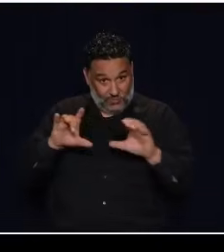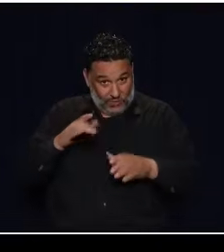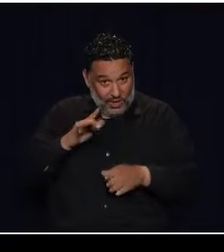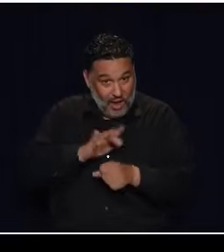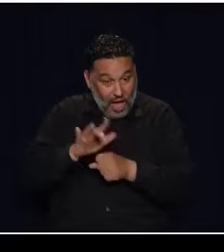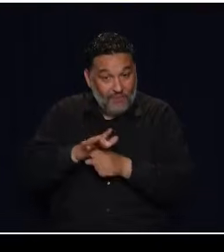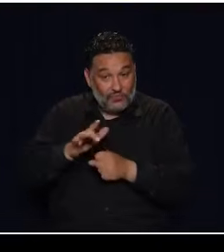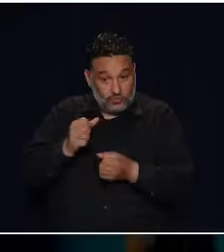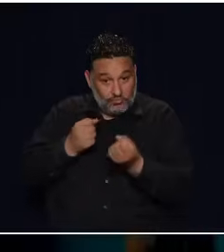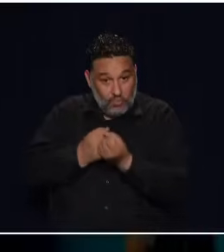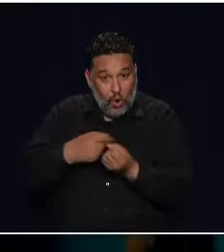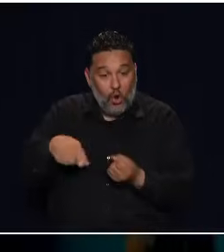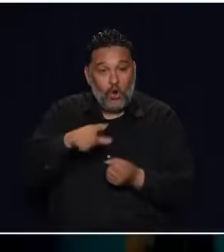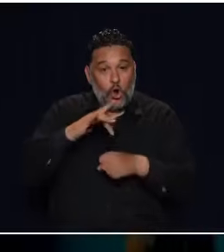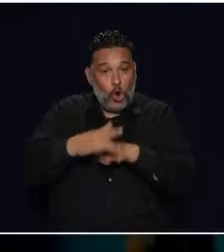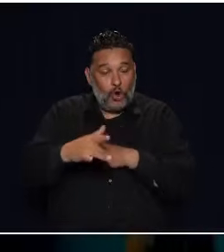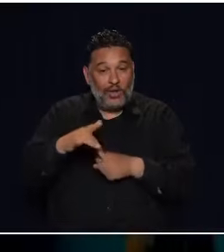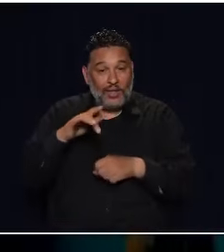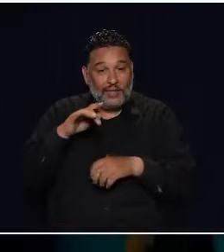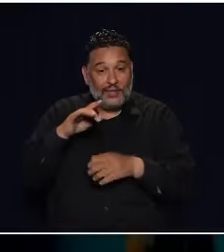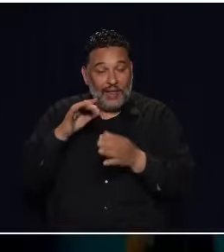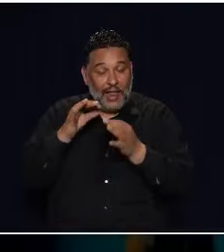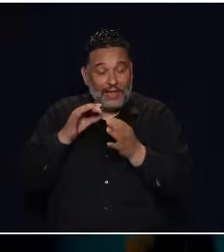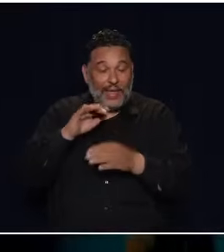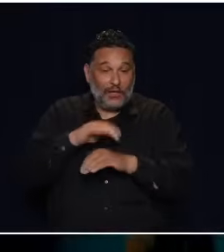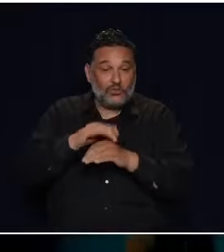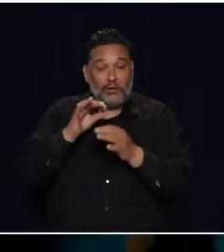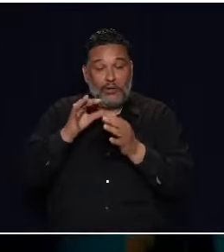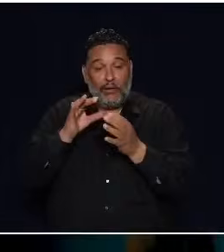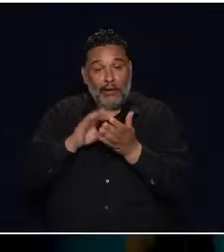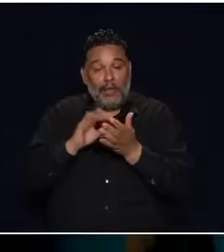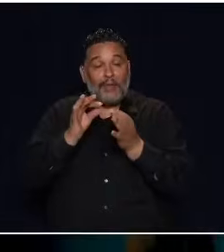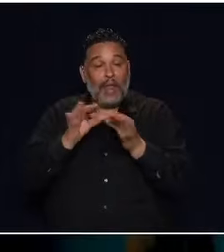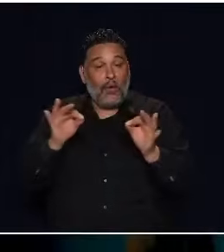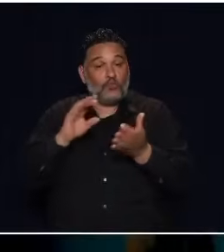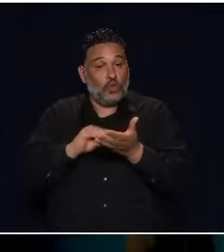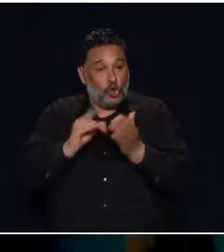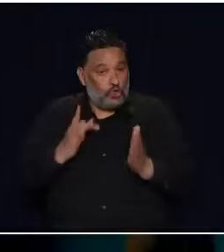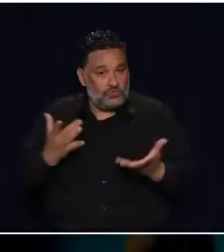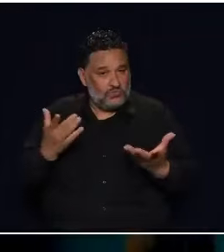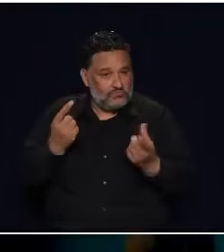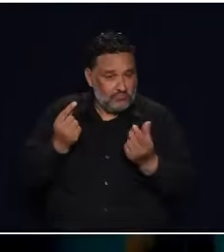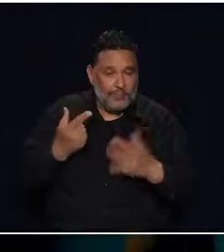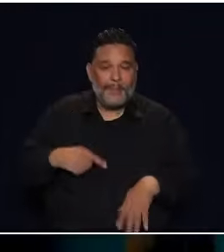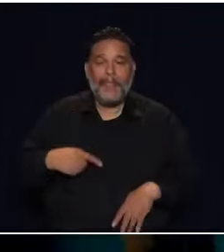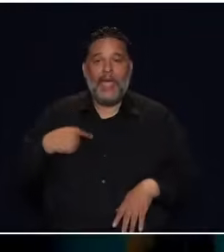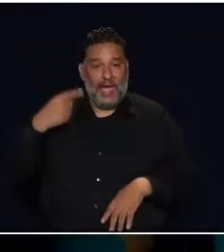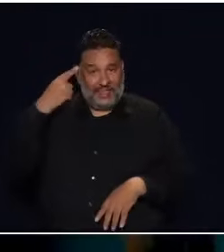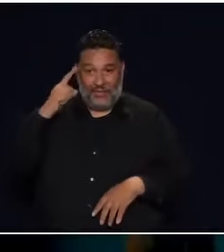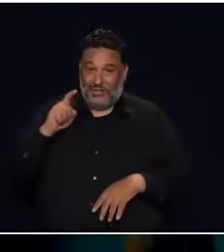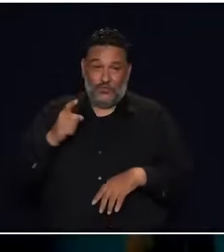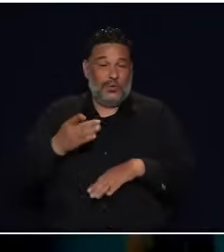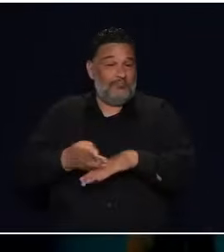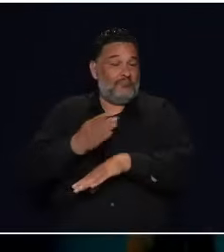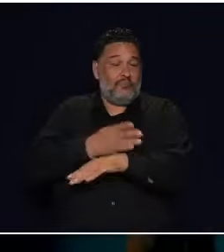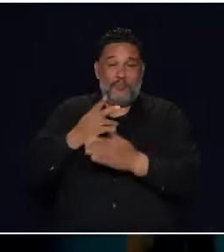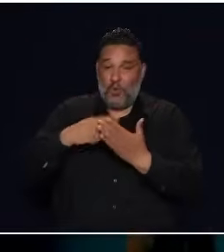PLAY IN OUR SCHOOLS AND IS OUR